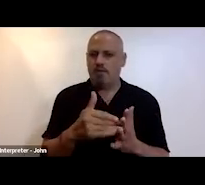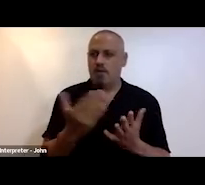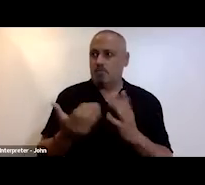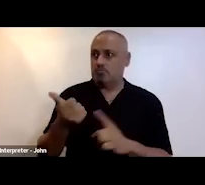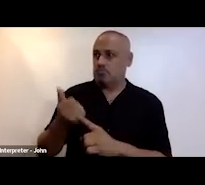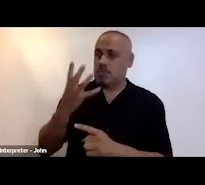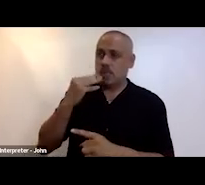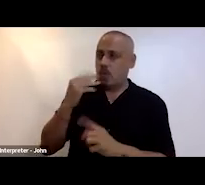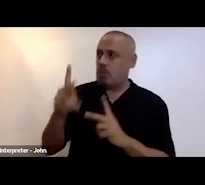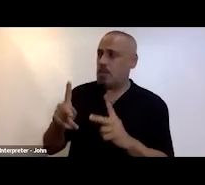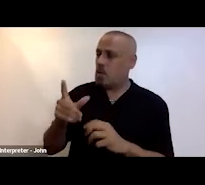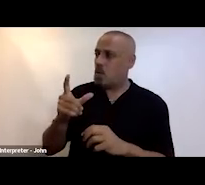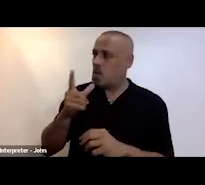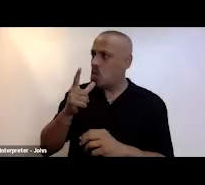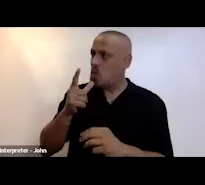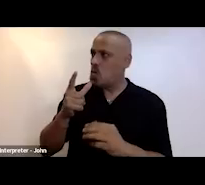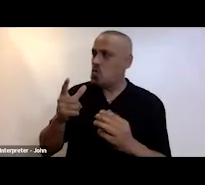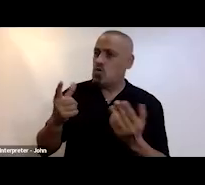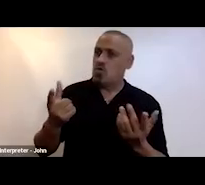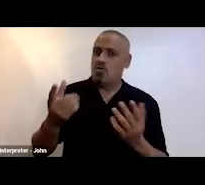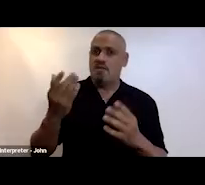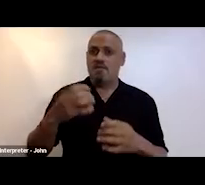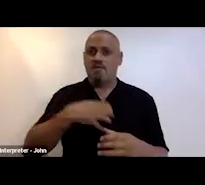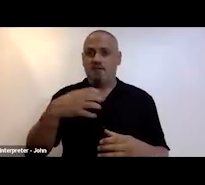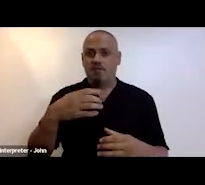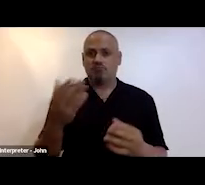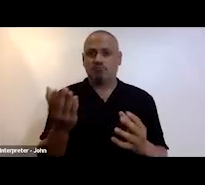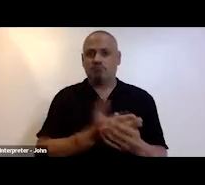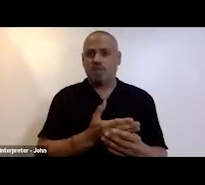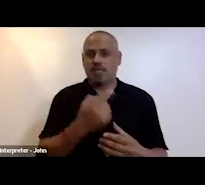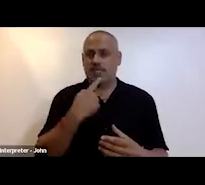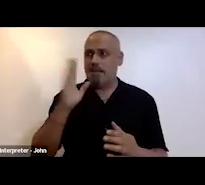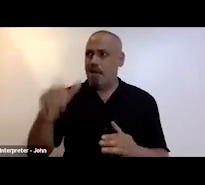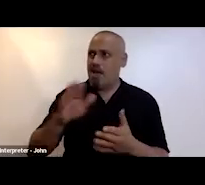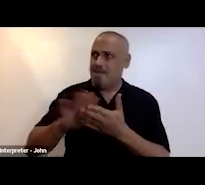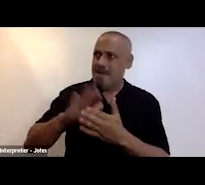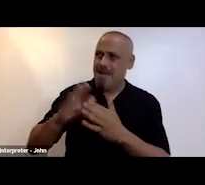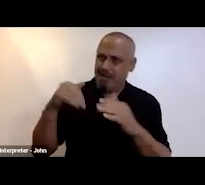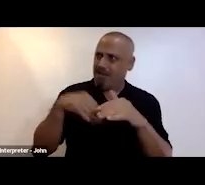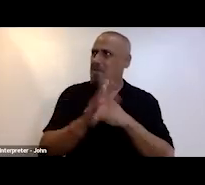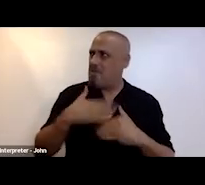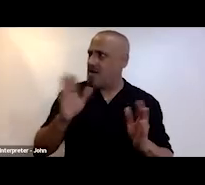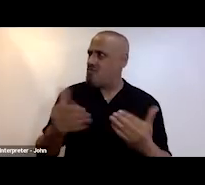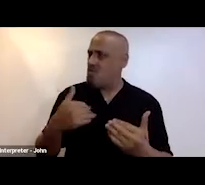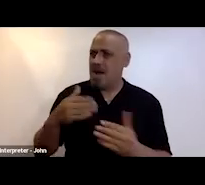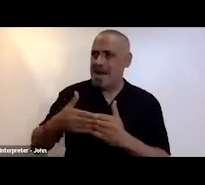are people filing grievances saying, "Hey, maintenance keeps coming into my room or my neighbor keeps coming into my room